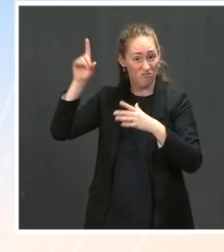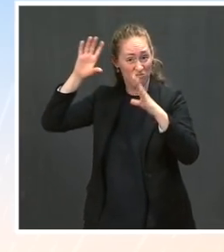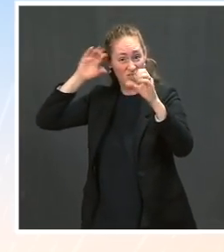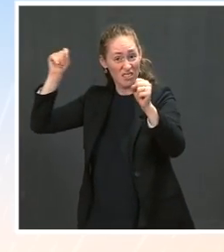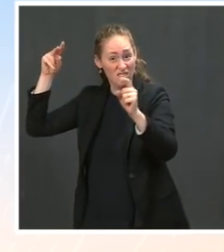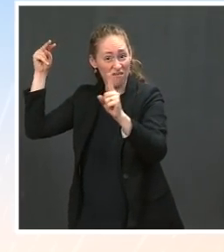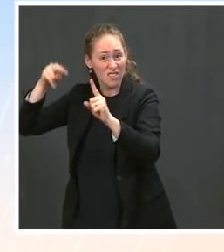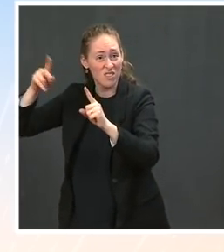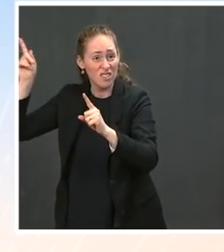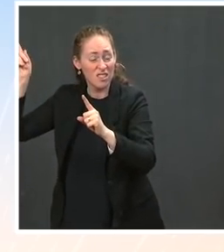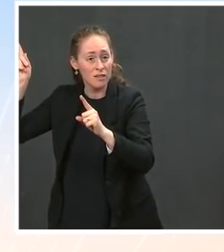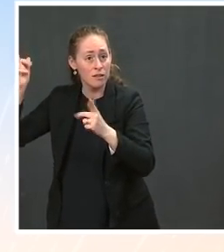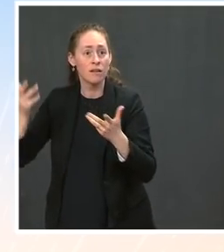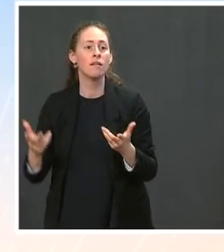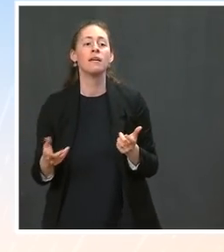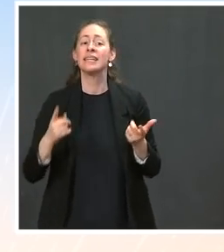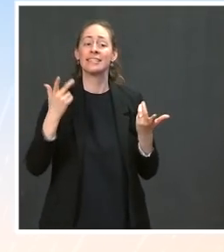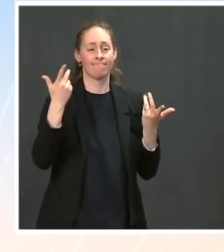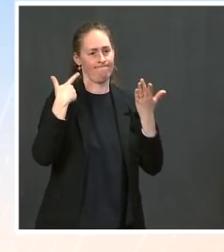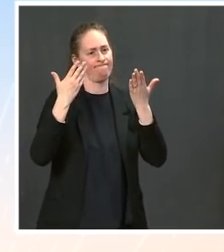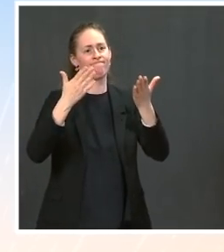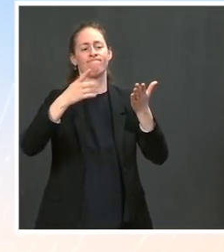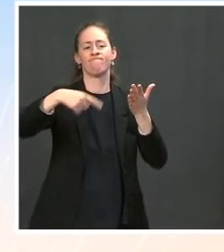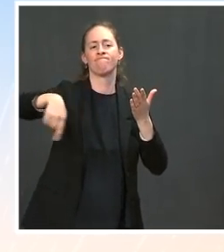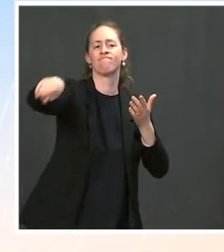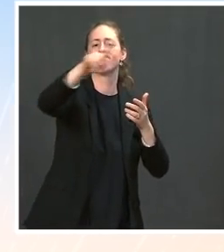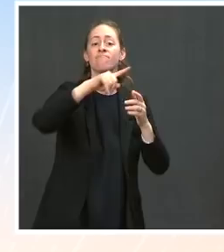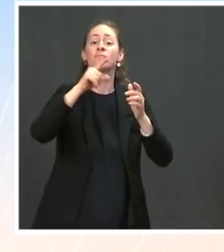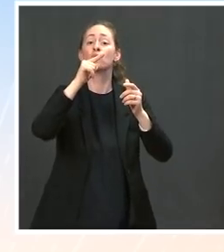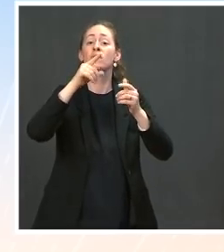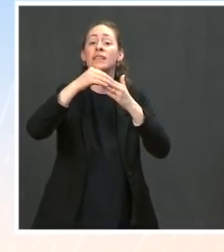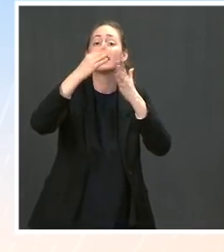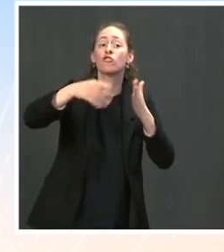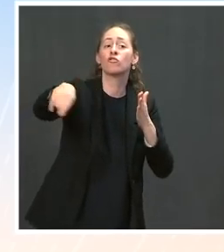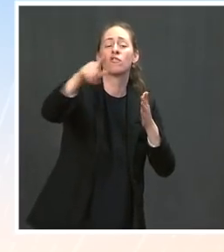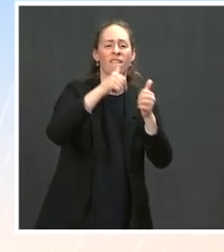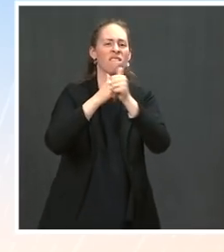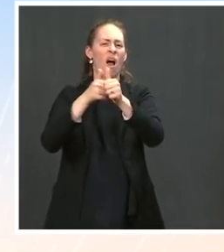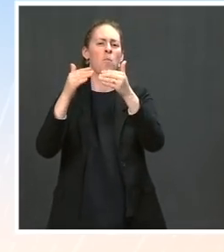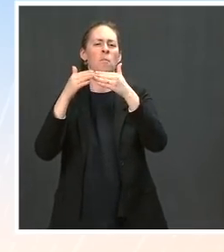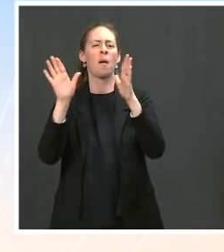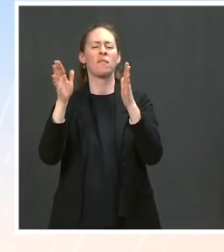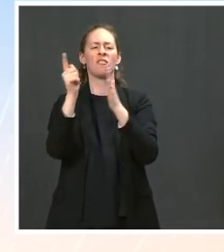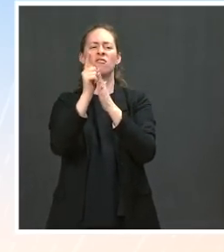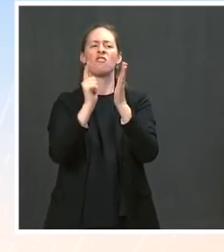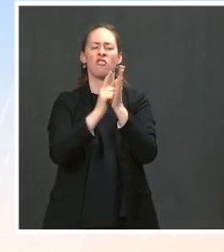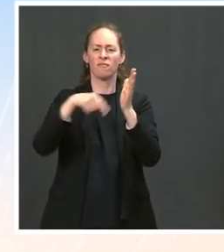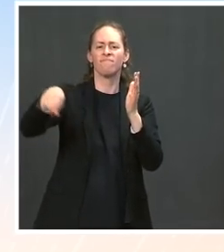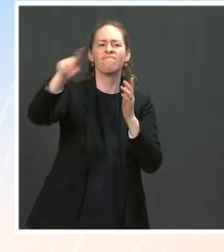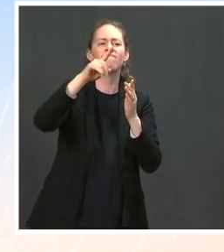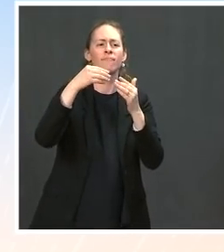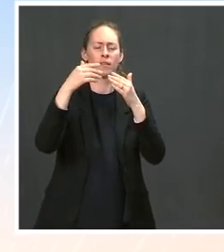and governor follow public health guidelines. And masking and social distancing are -- but masking, specifically, since you asked about it,